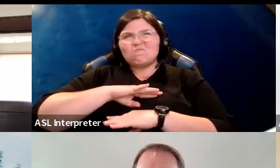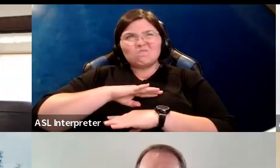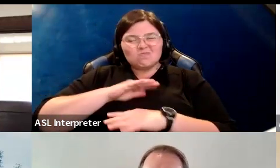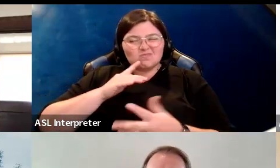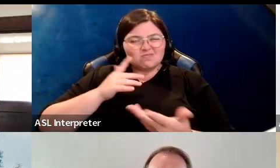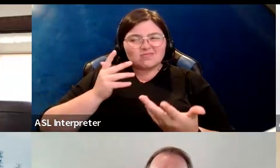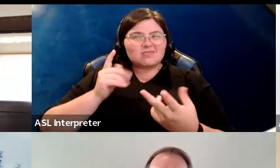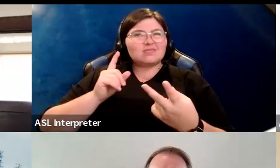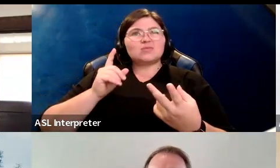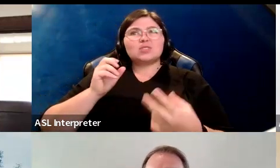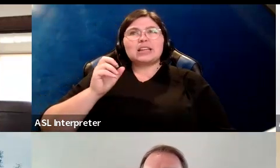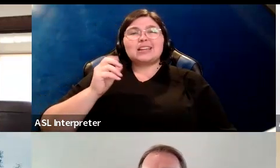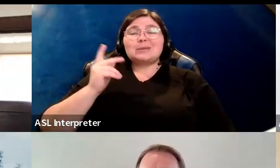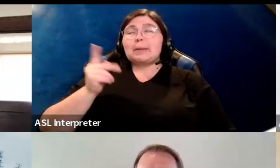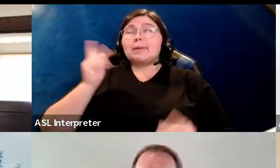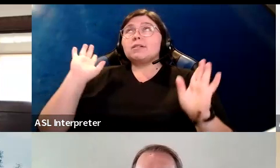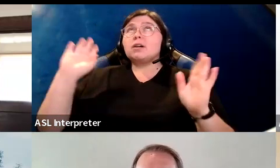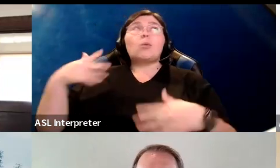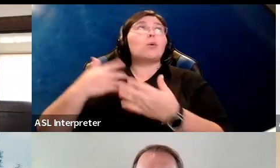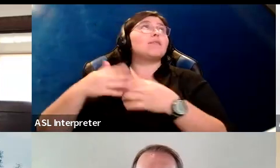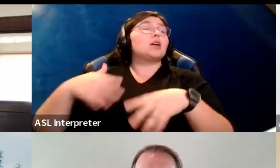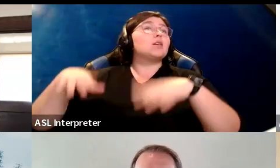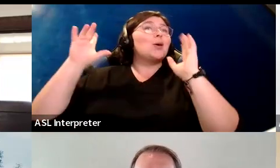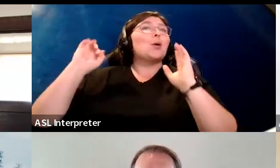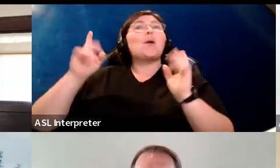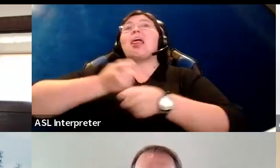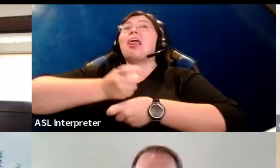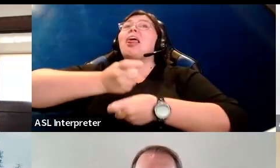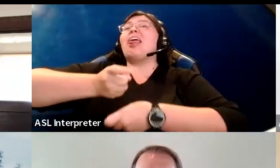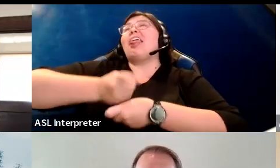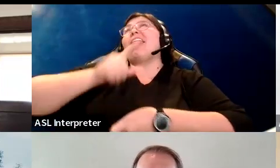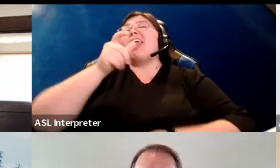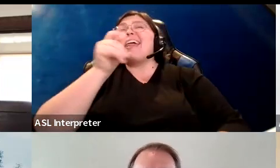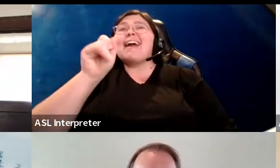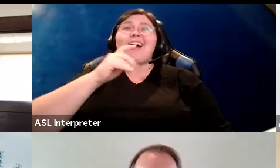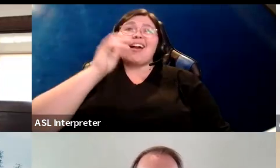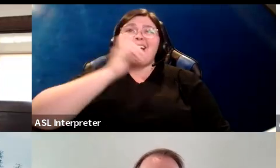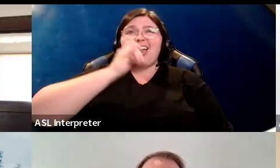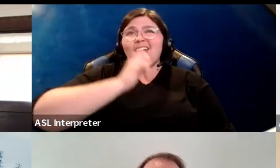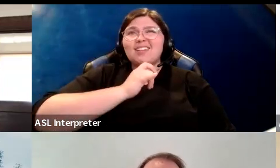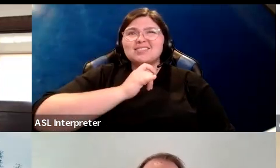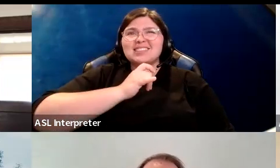And maybe people will give up or start joking about AI. And I think there is some unfairness there